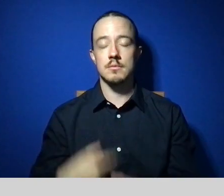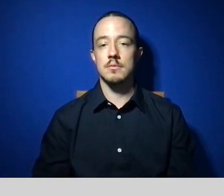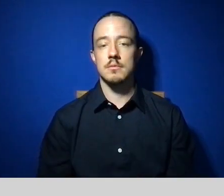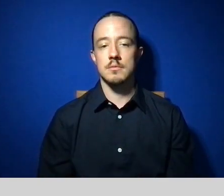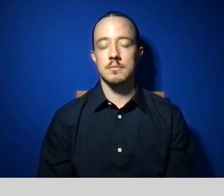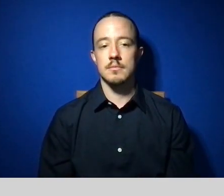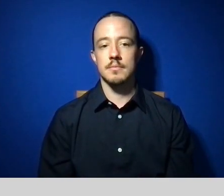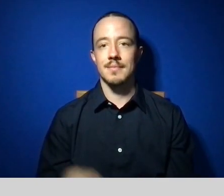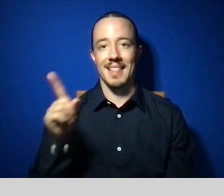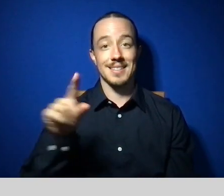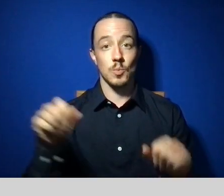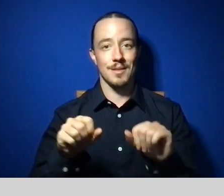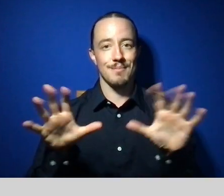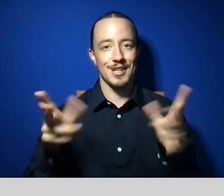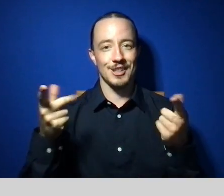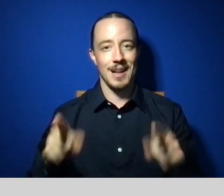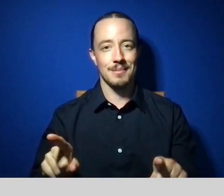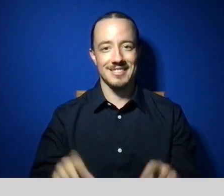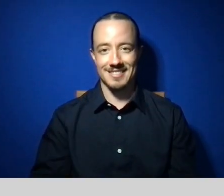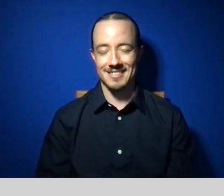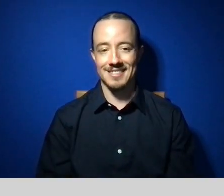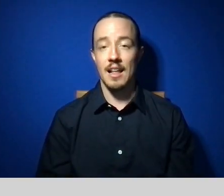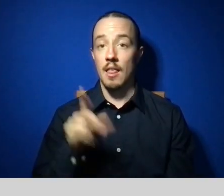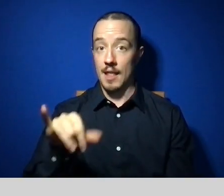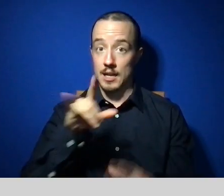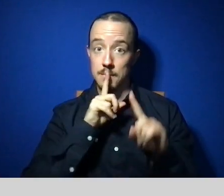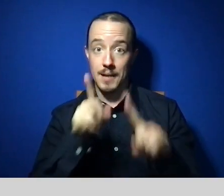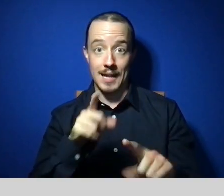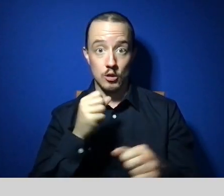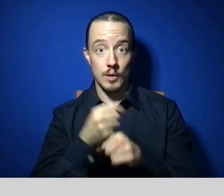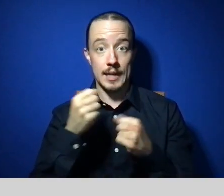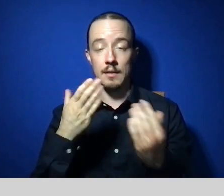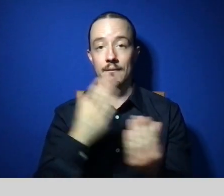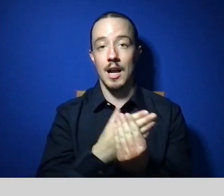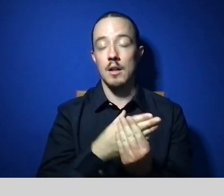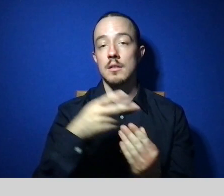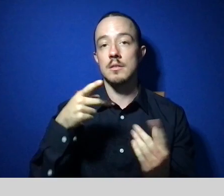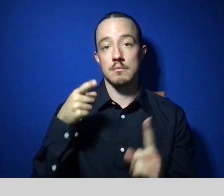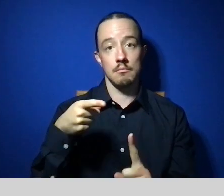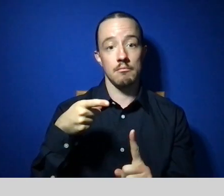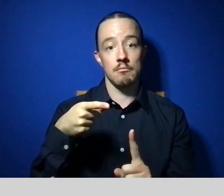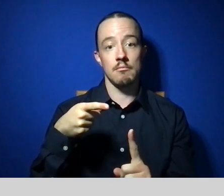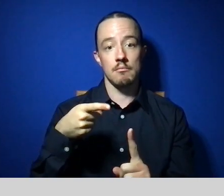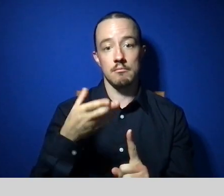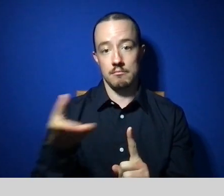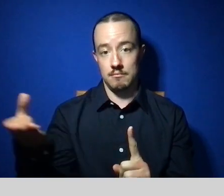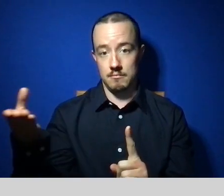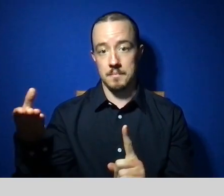that command back created me a file called pids-0.1.tar.gz. And that is a file,